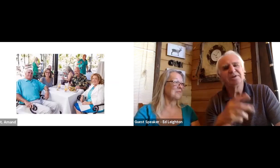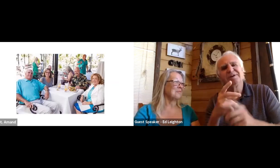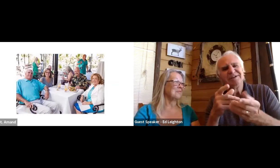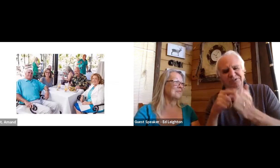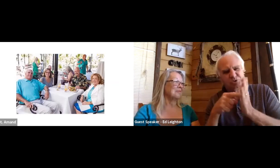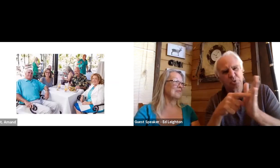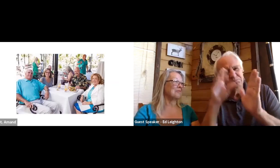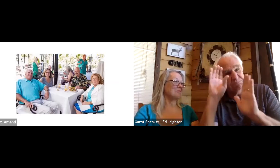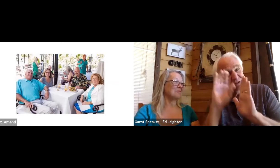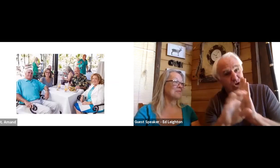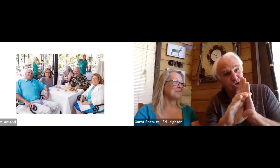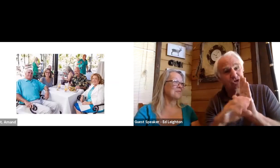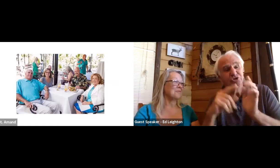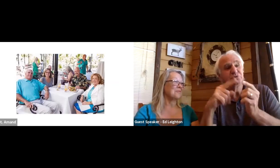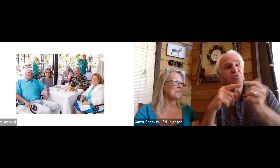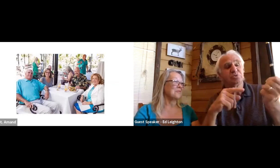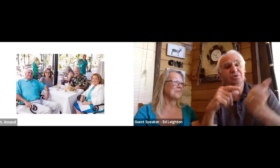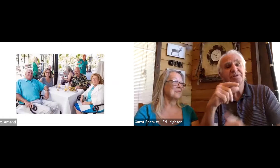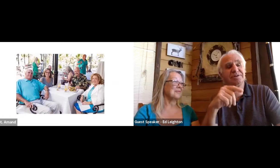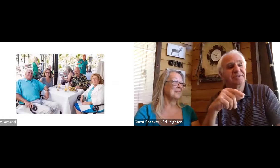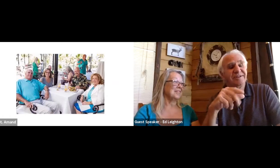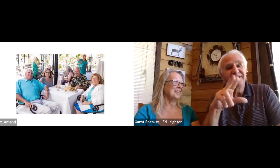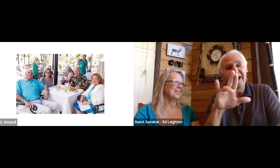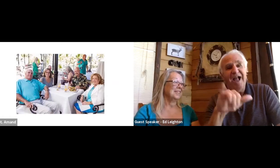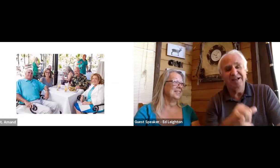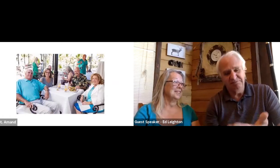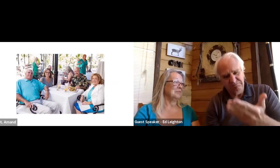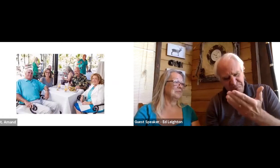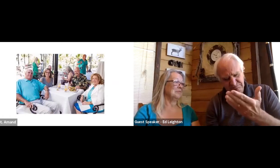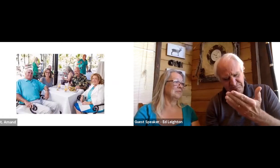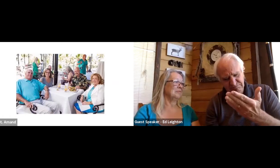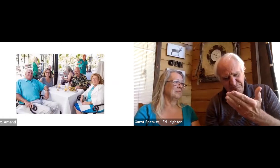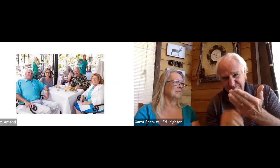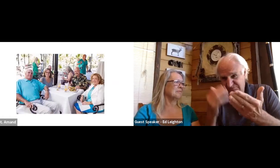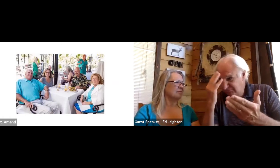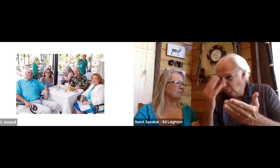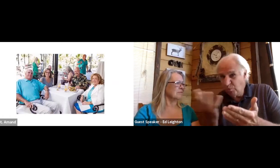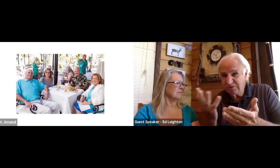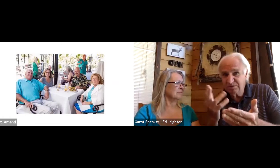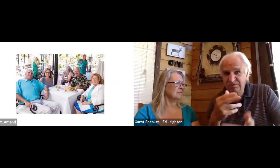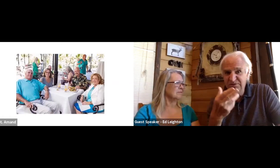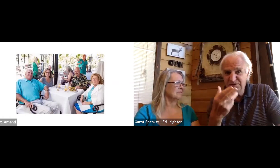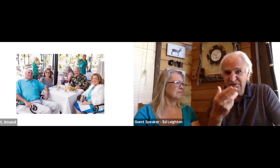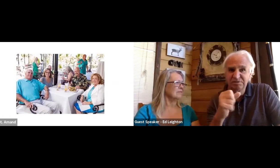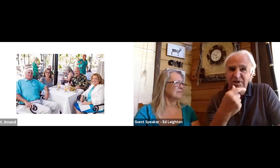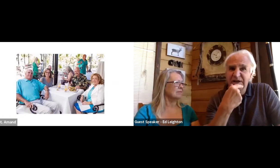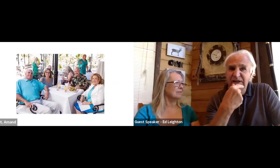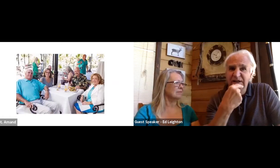and Jeanine flew home for the Christmas break, and Bob showed a picture of me, and Guy took a look,